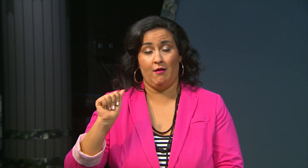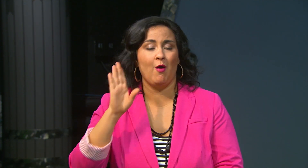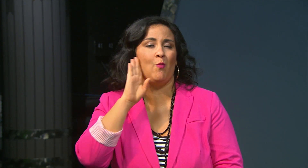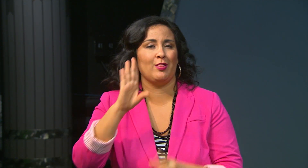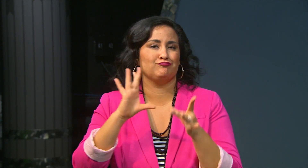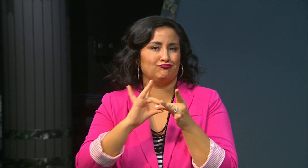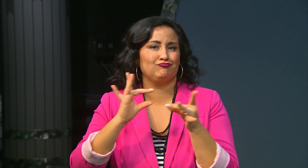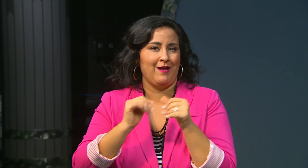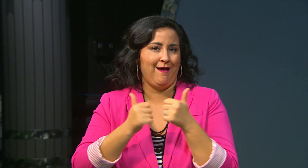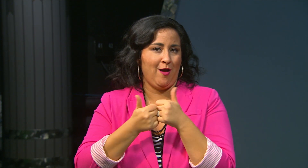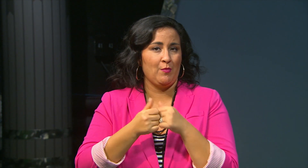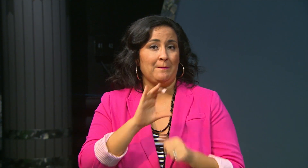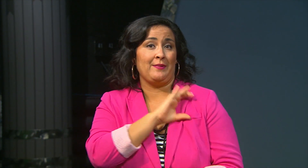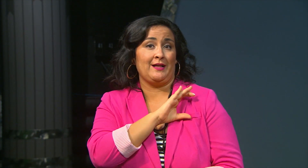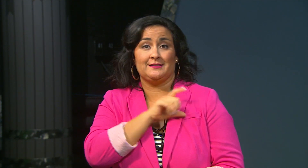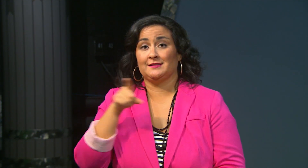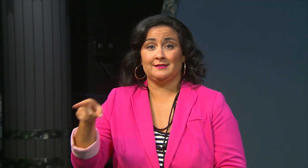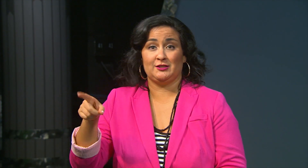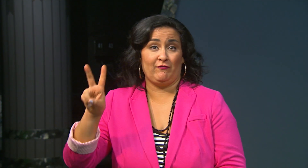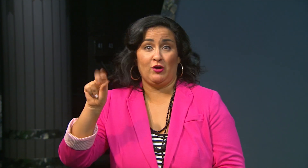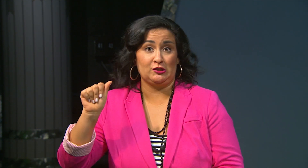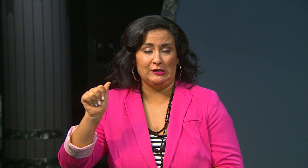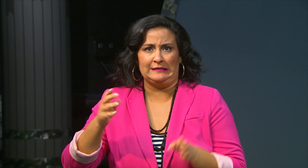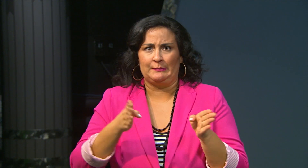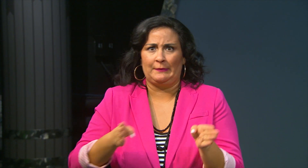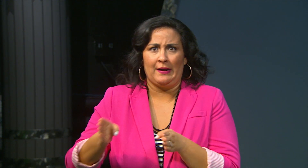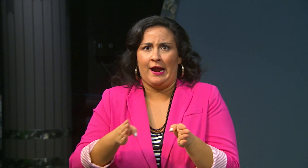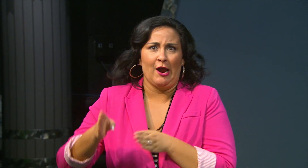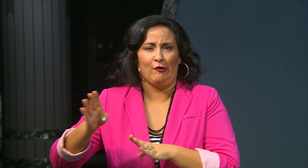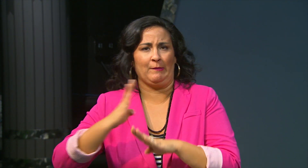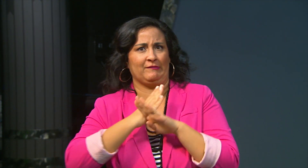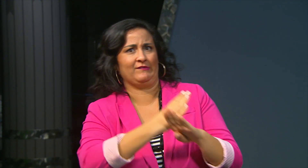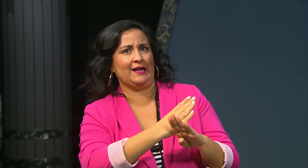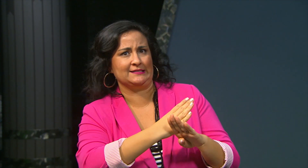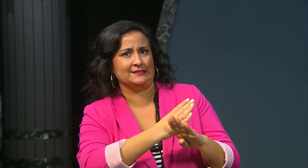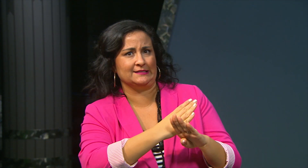how Virginia police department is working to take precautions.